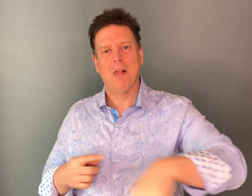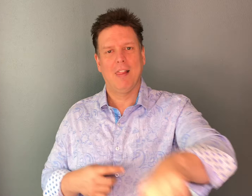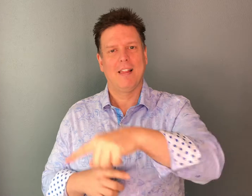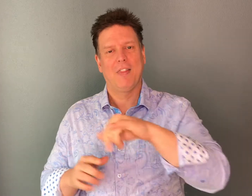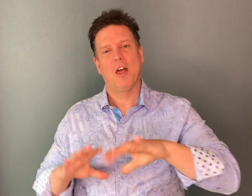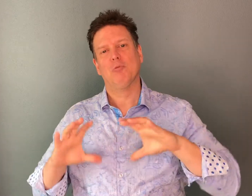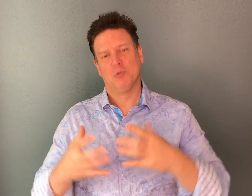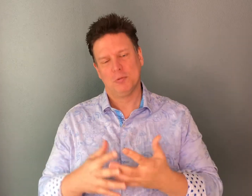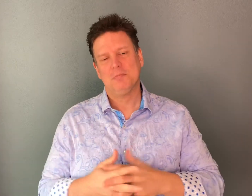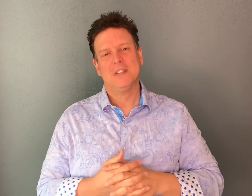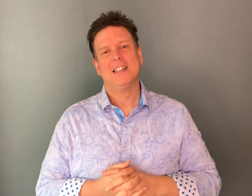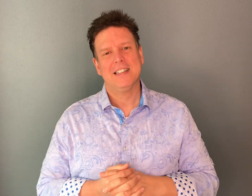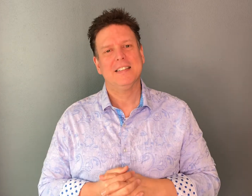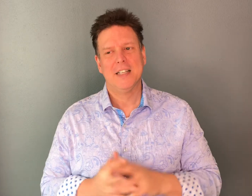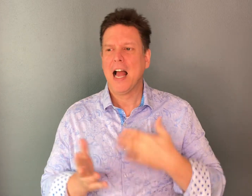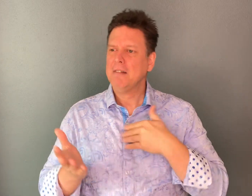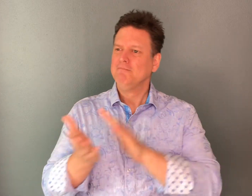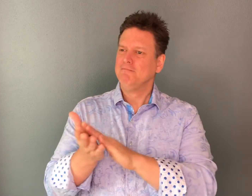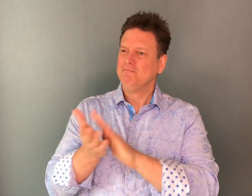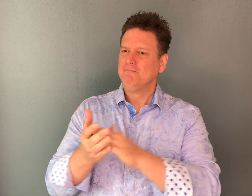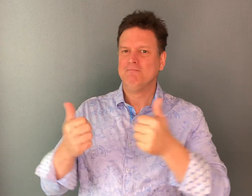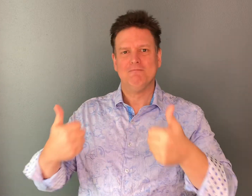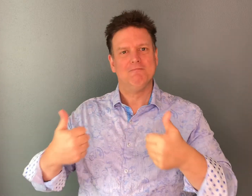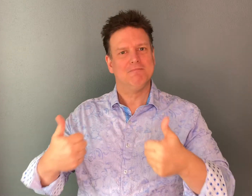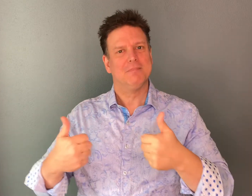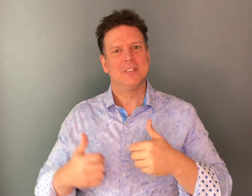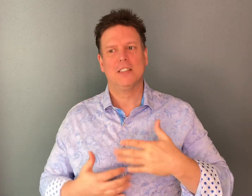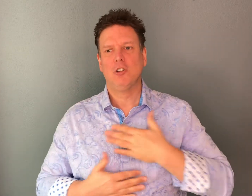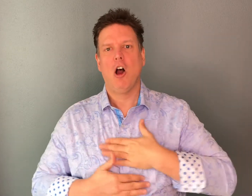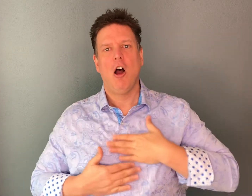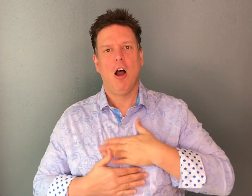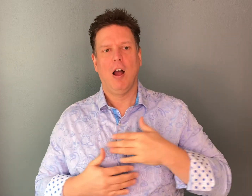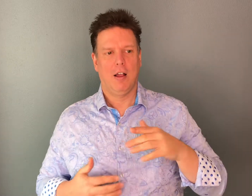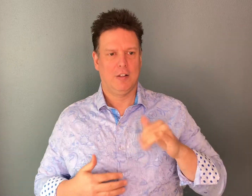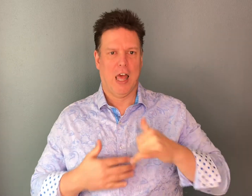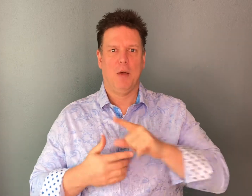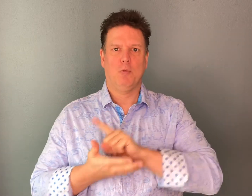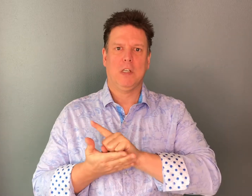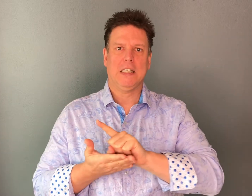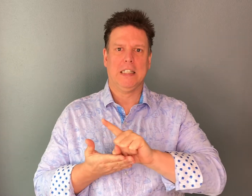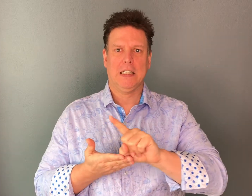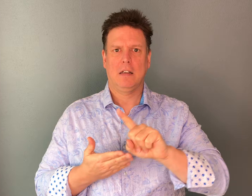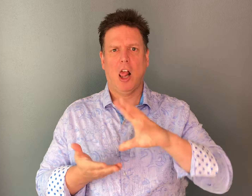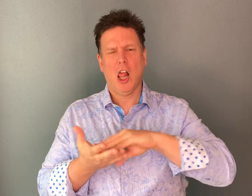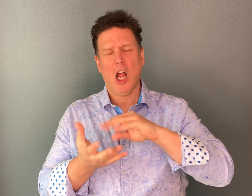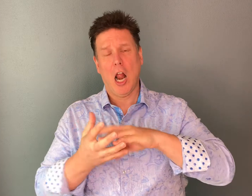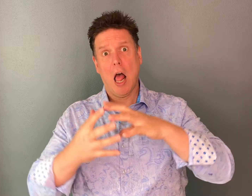to do that for the people in the group and felt really great and we enjoyed